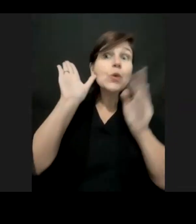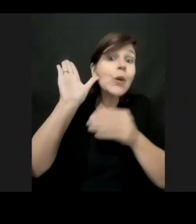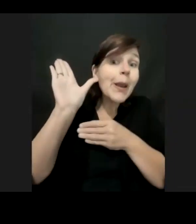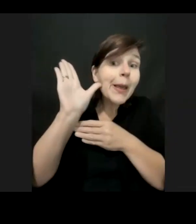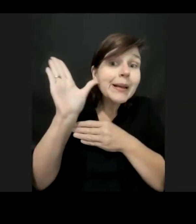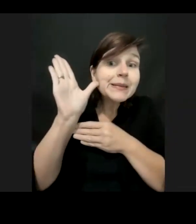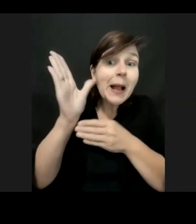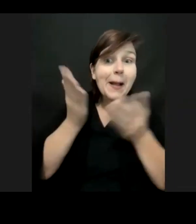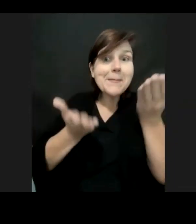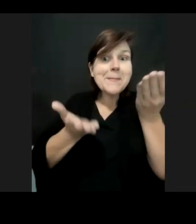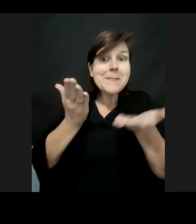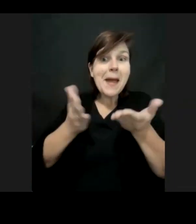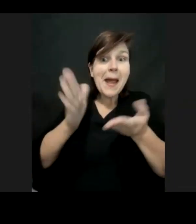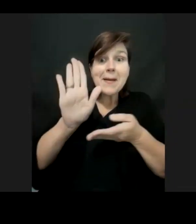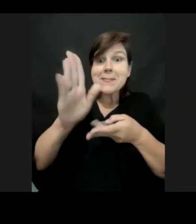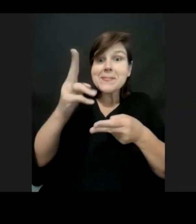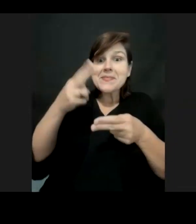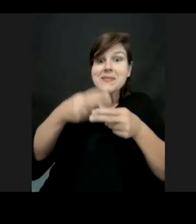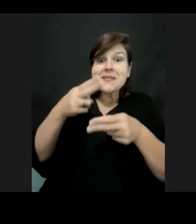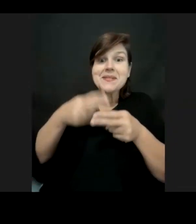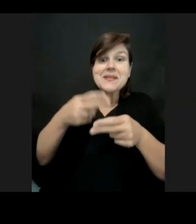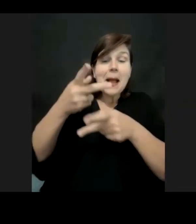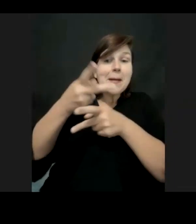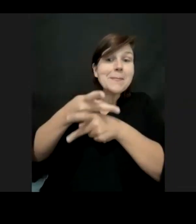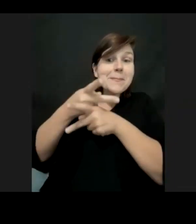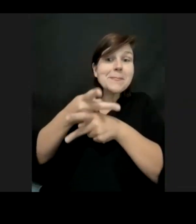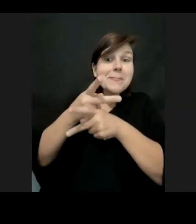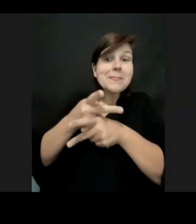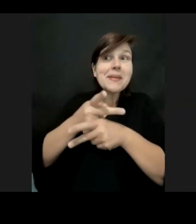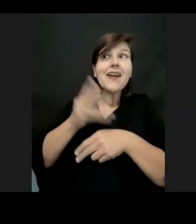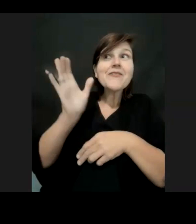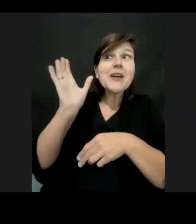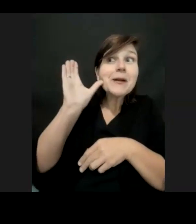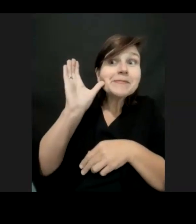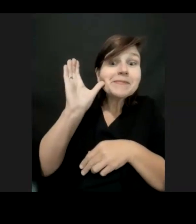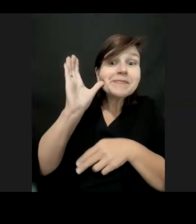If you don't hear your name today, it will either be next week or the week after,